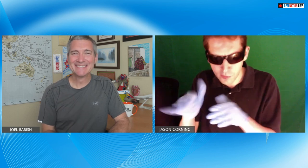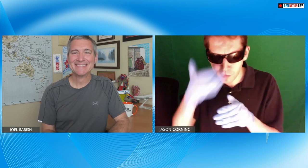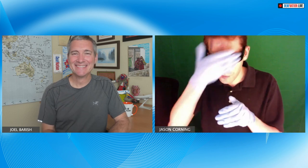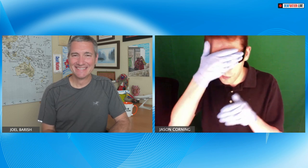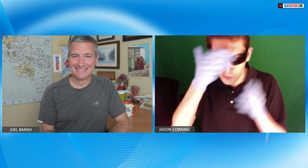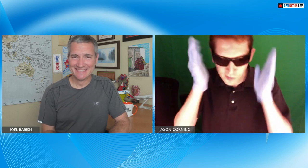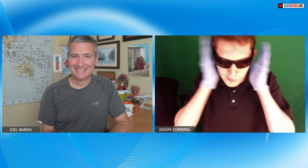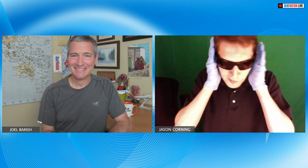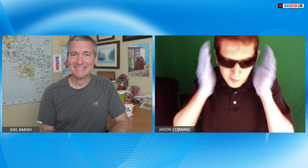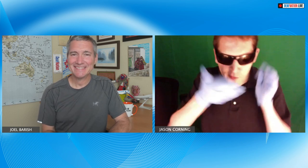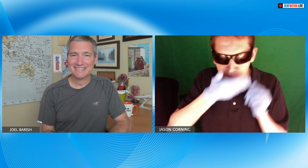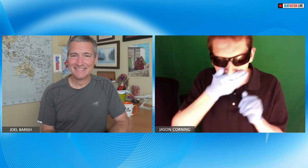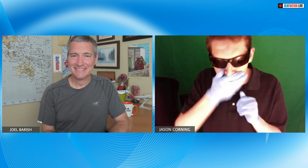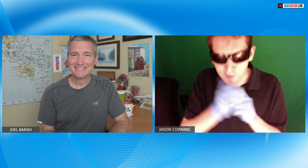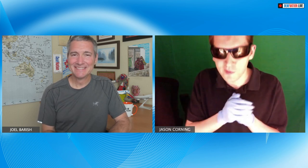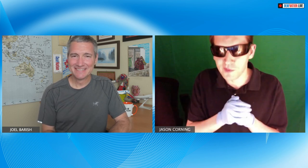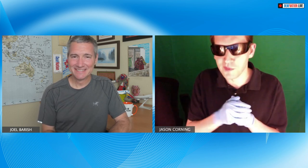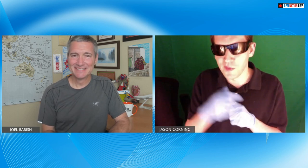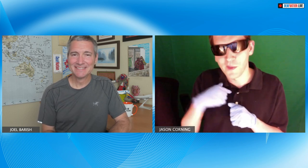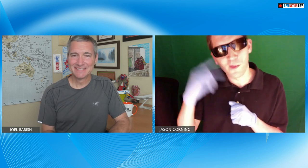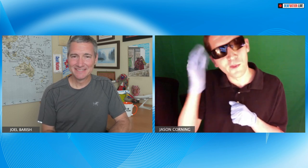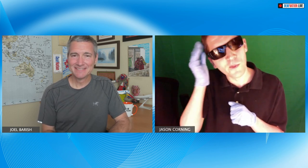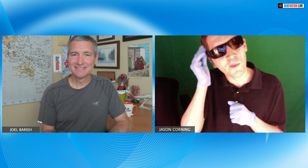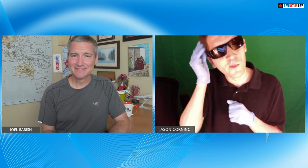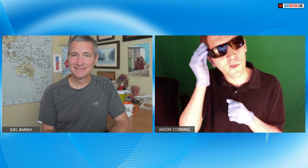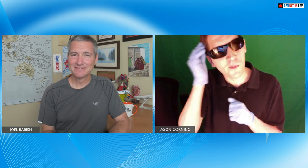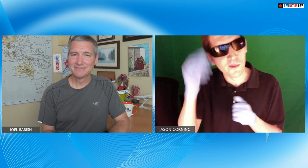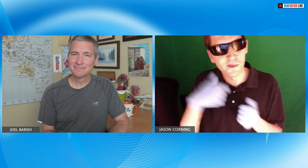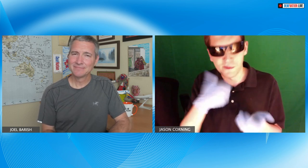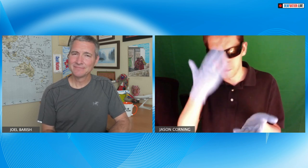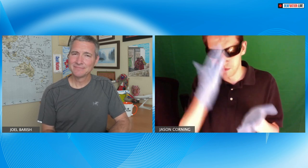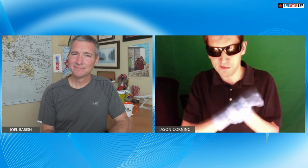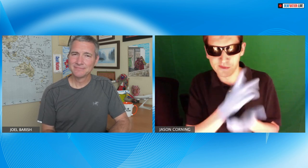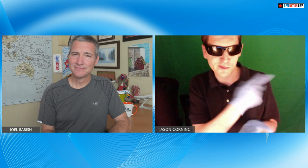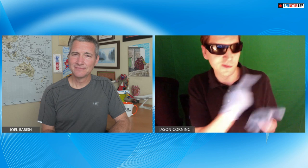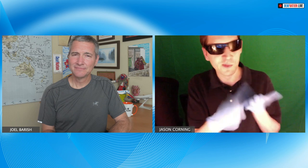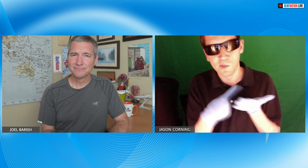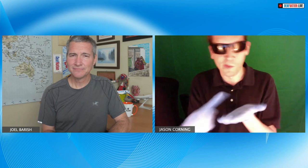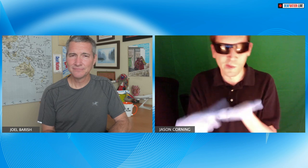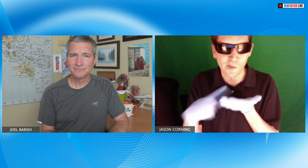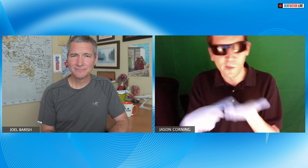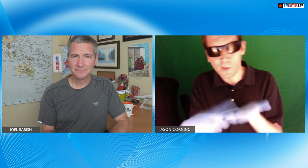Covering the eye, ear, and mouth My husband and I were discussing